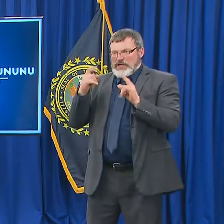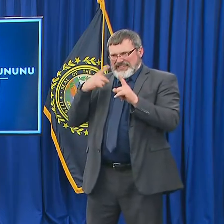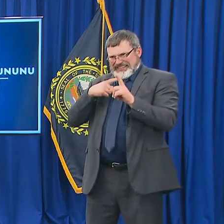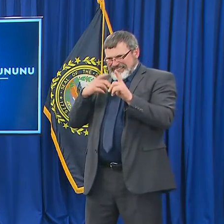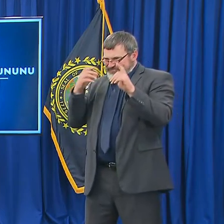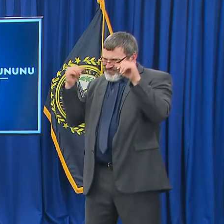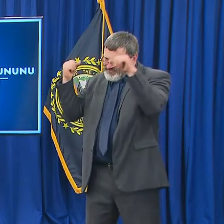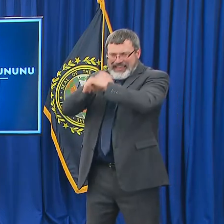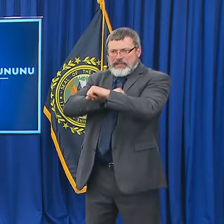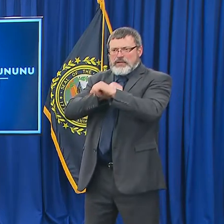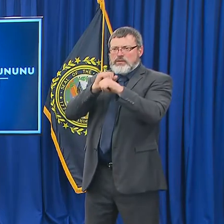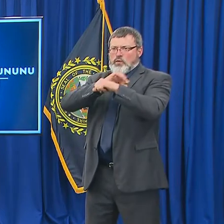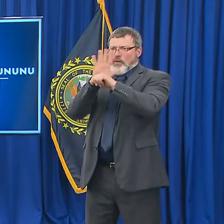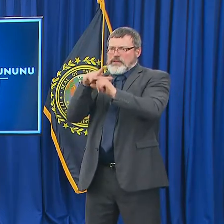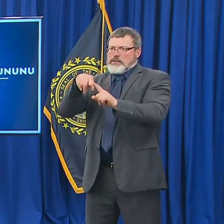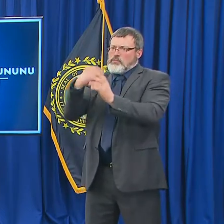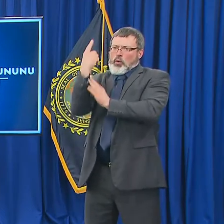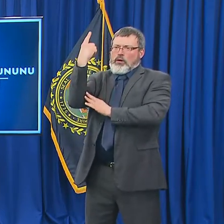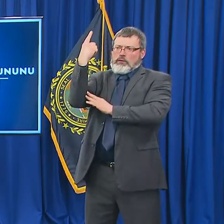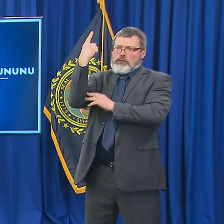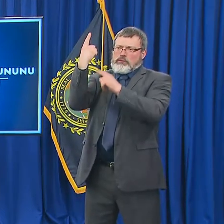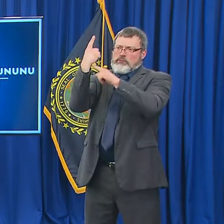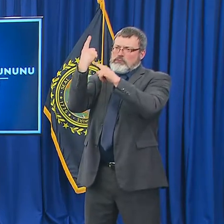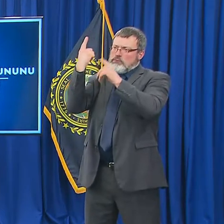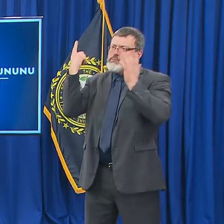testing positive and staff testing positive